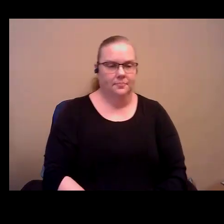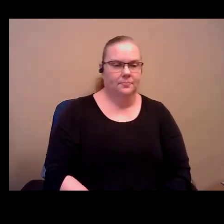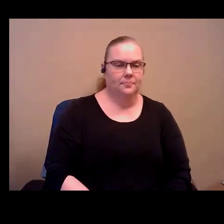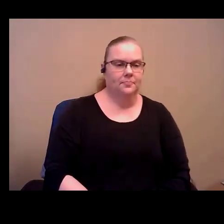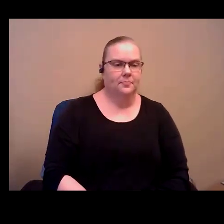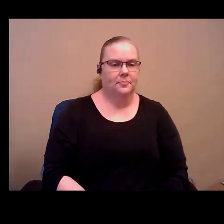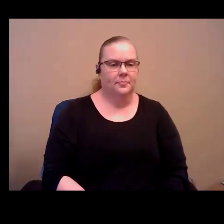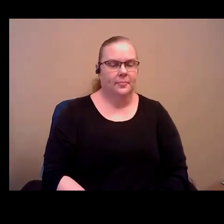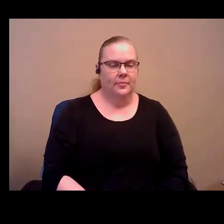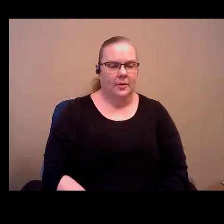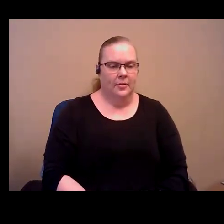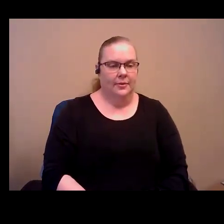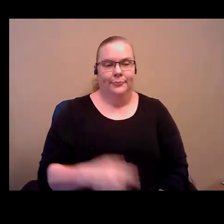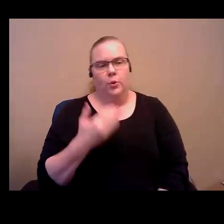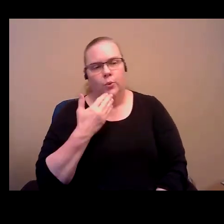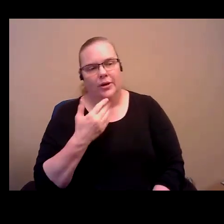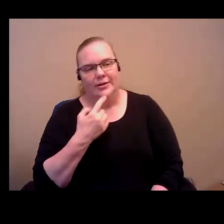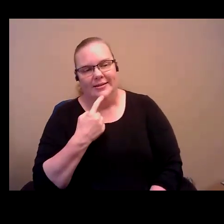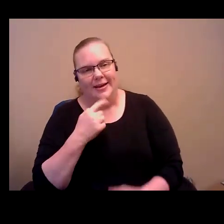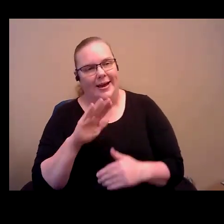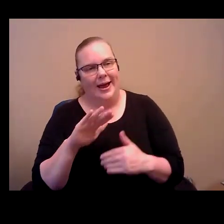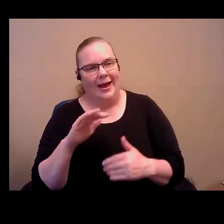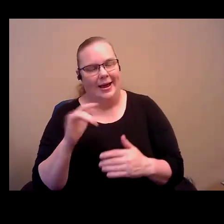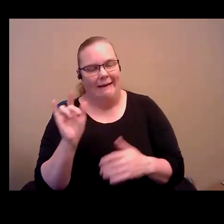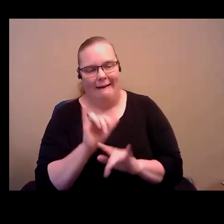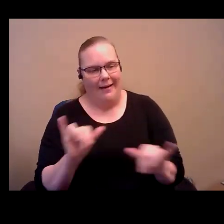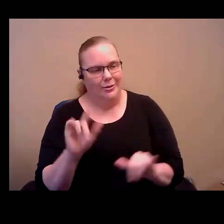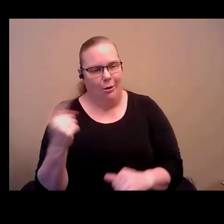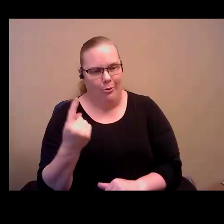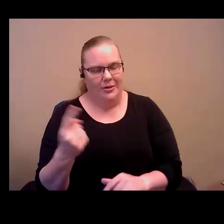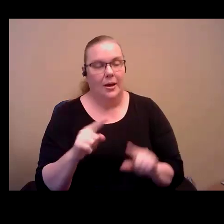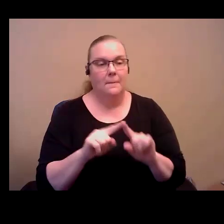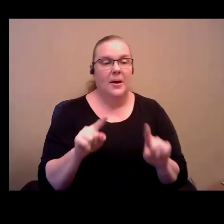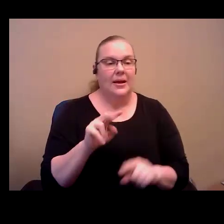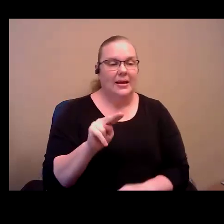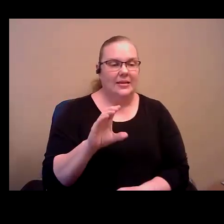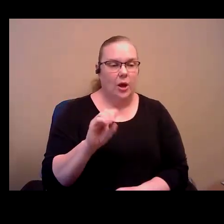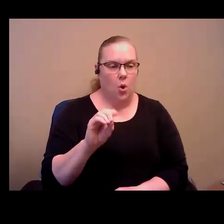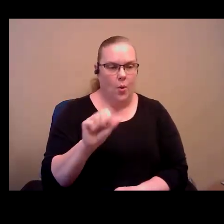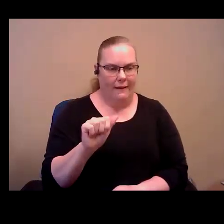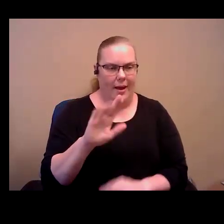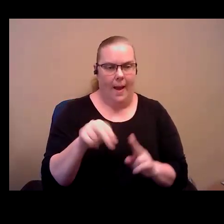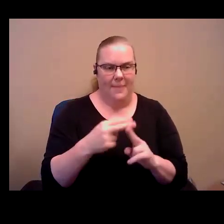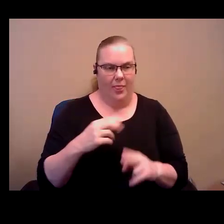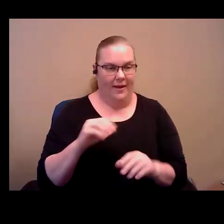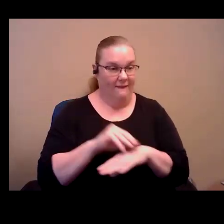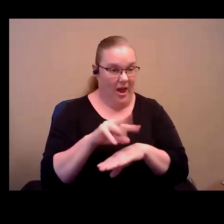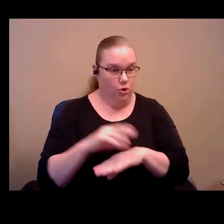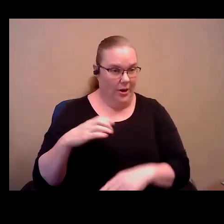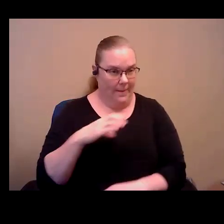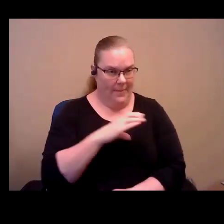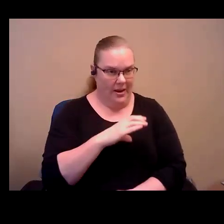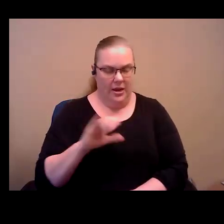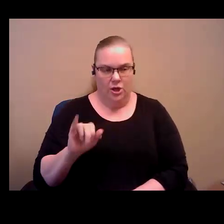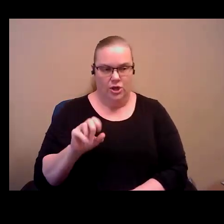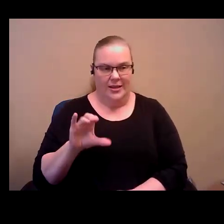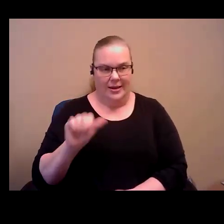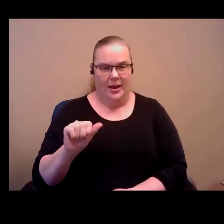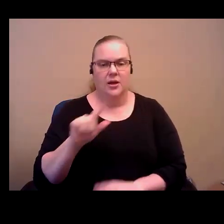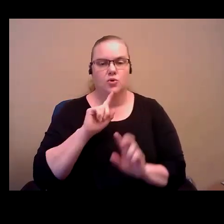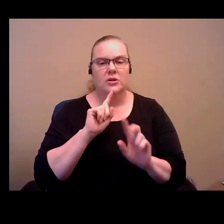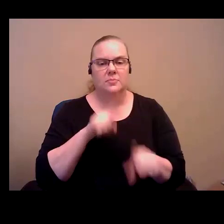So Will said, as always, is there info on the NCOA website about the advisory committee? It looks like Jessica is responding to that question.